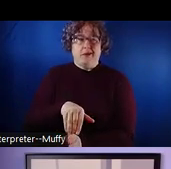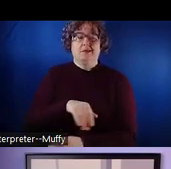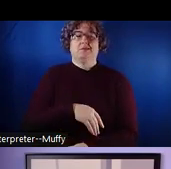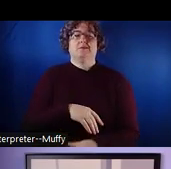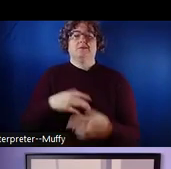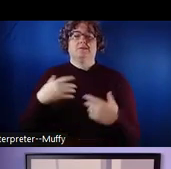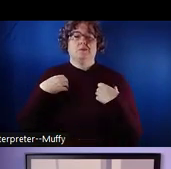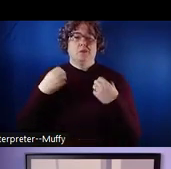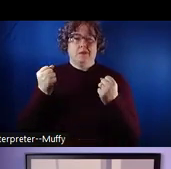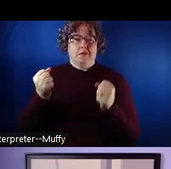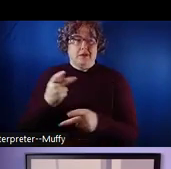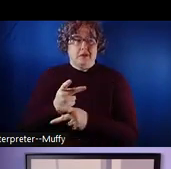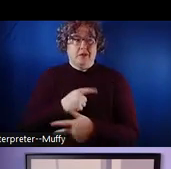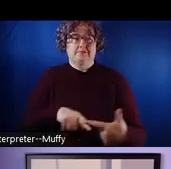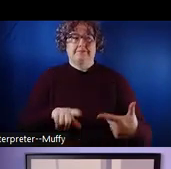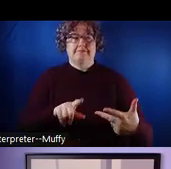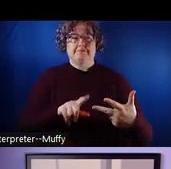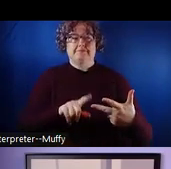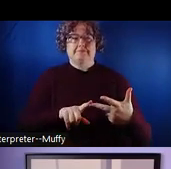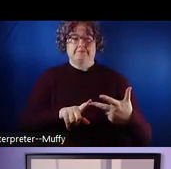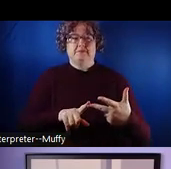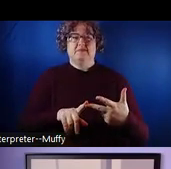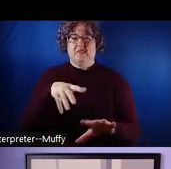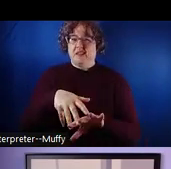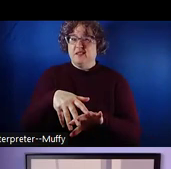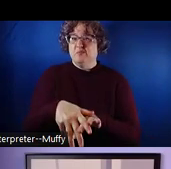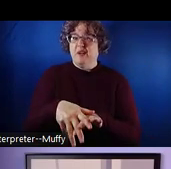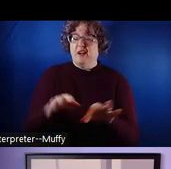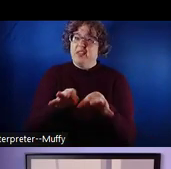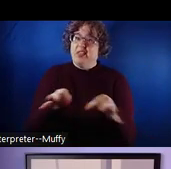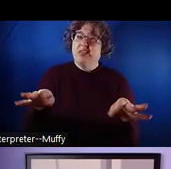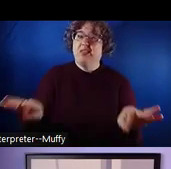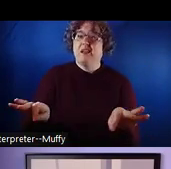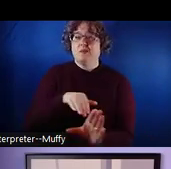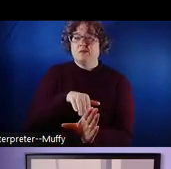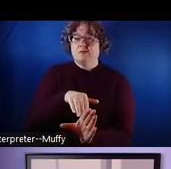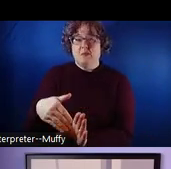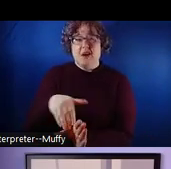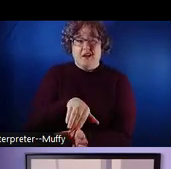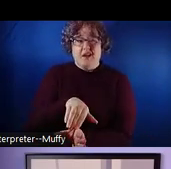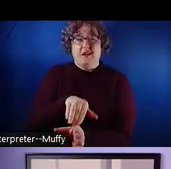and in medical charting notes, and we're gonna explore ways to implement access check-ins.